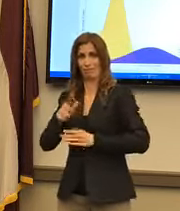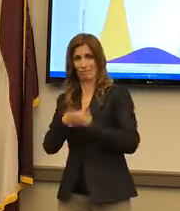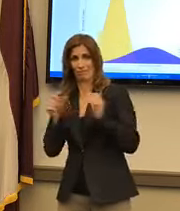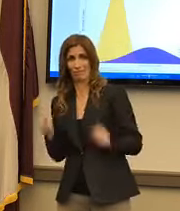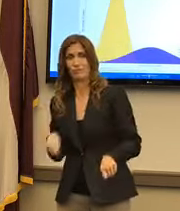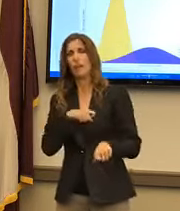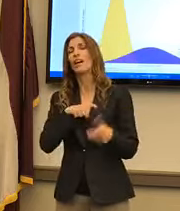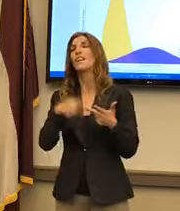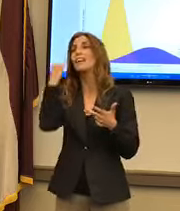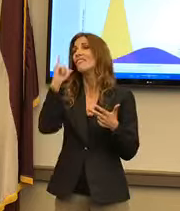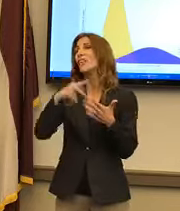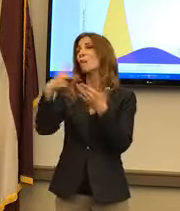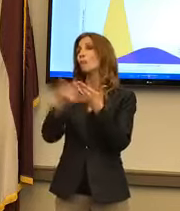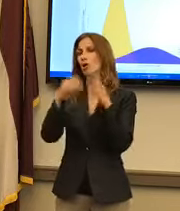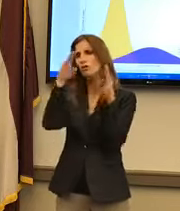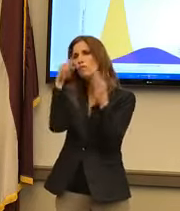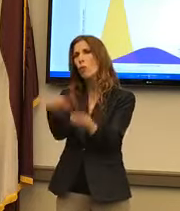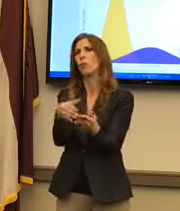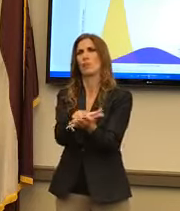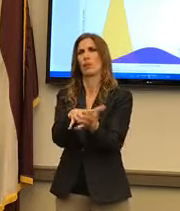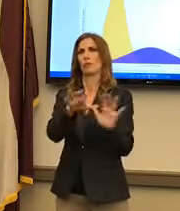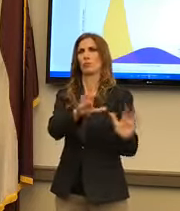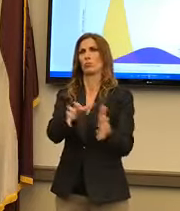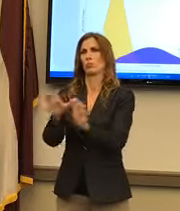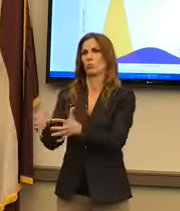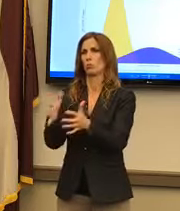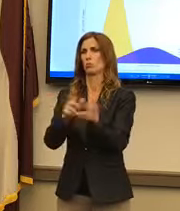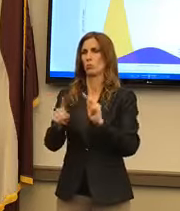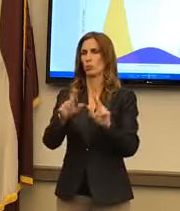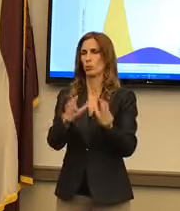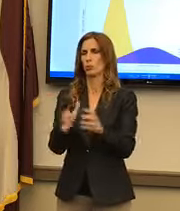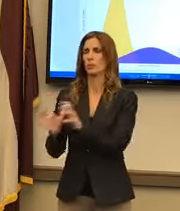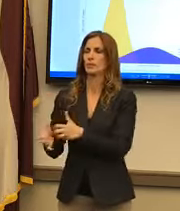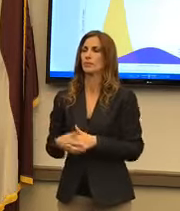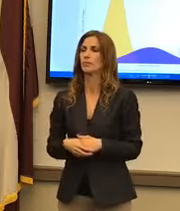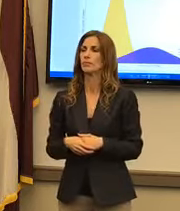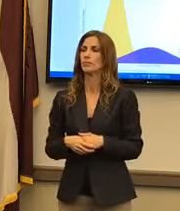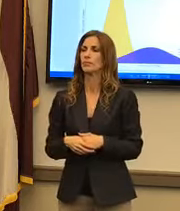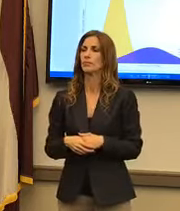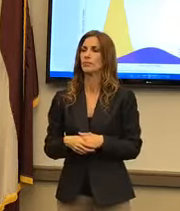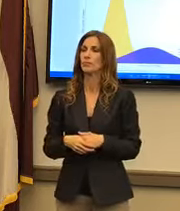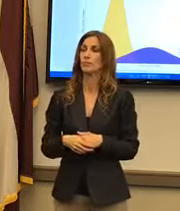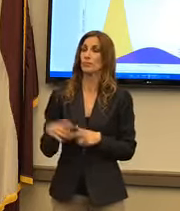project targets particularly vulnerable populations grantees so far include food